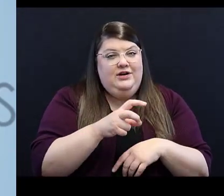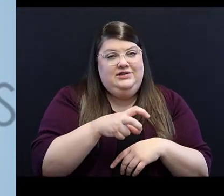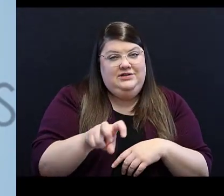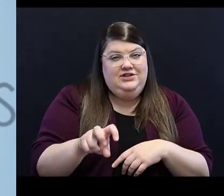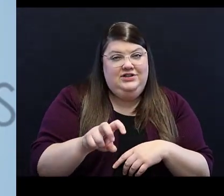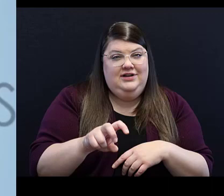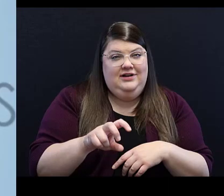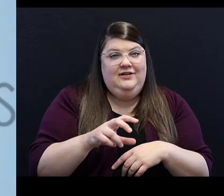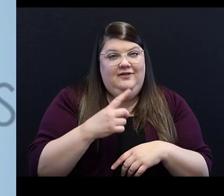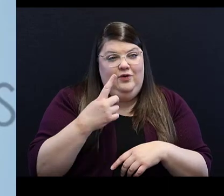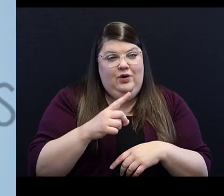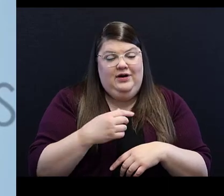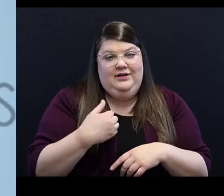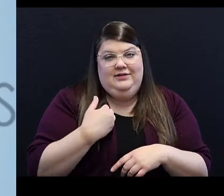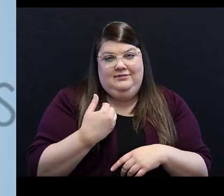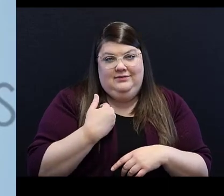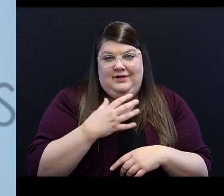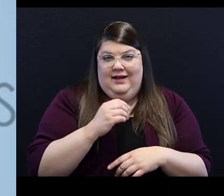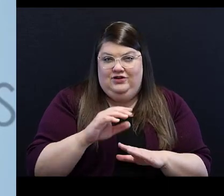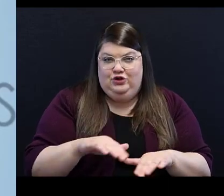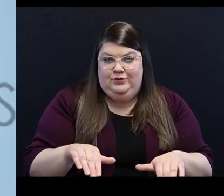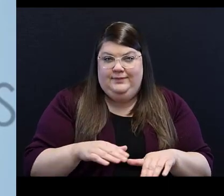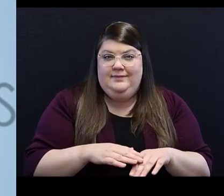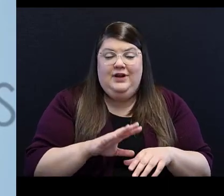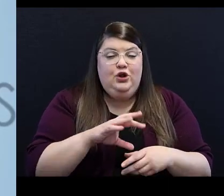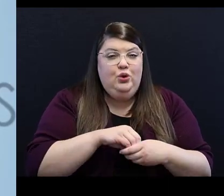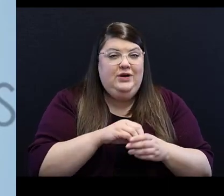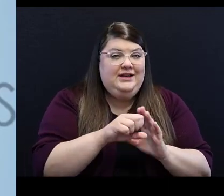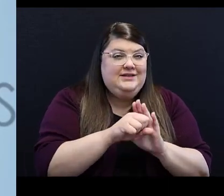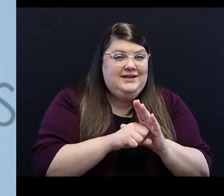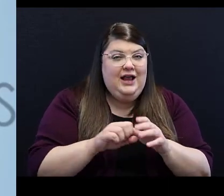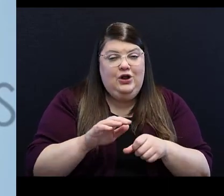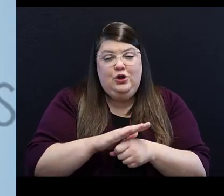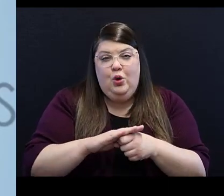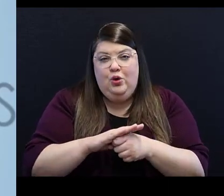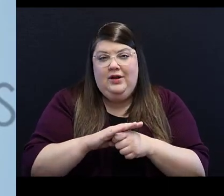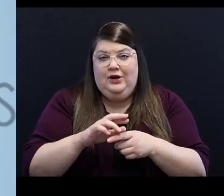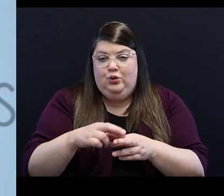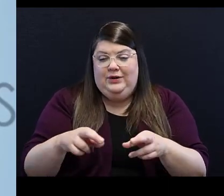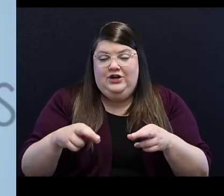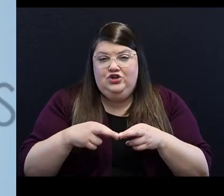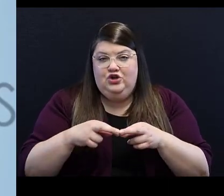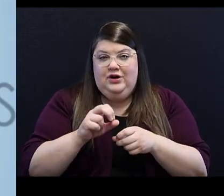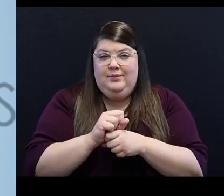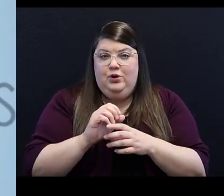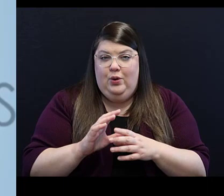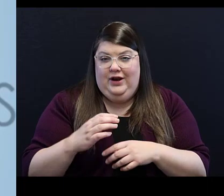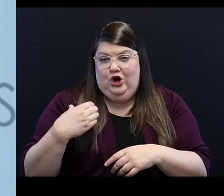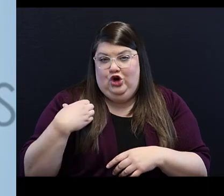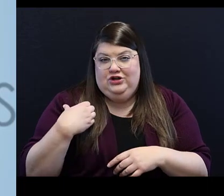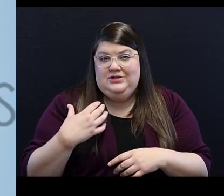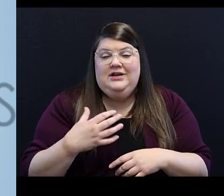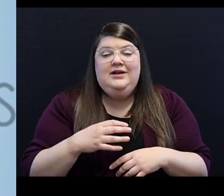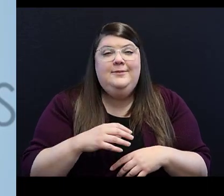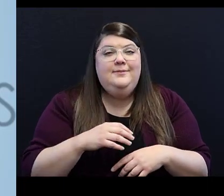These include State, local and regional employers, their chambers of commerce, institutions of